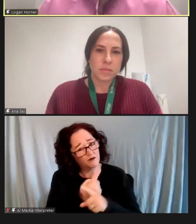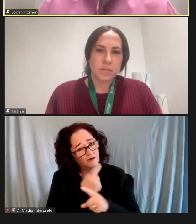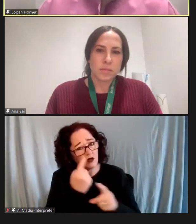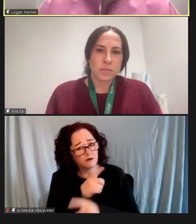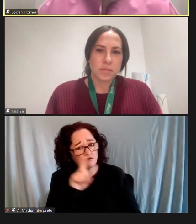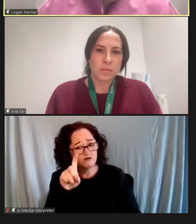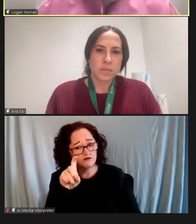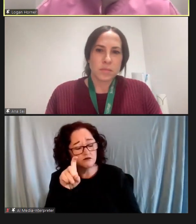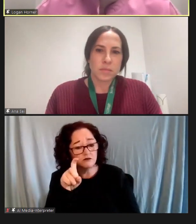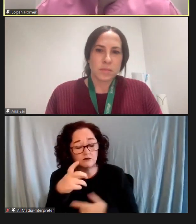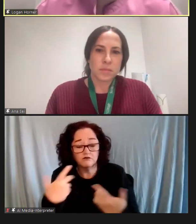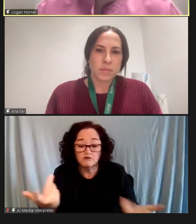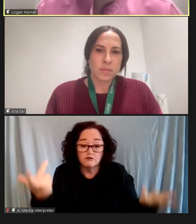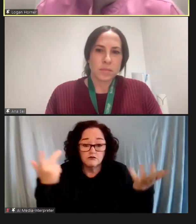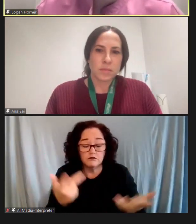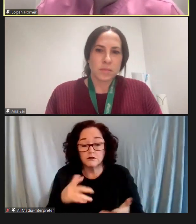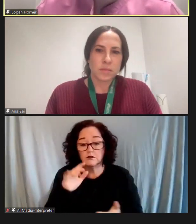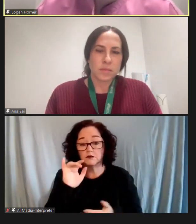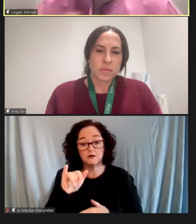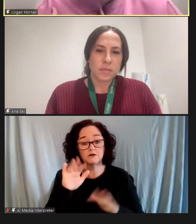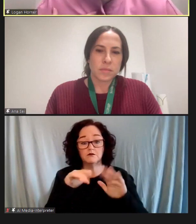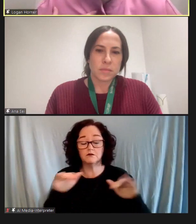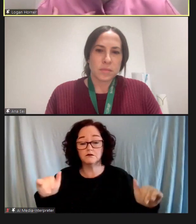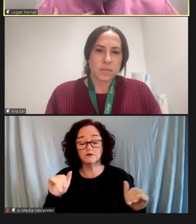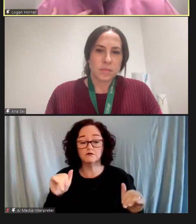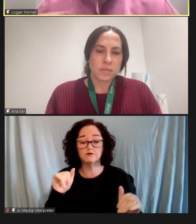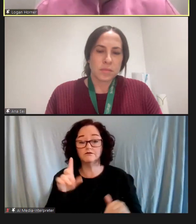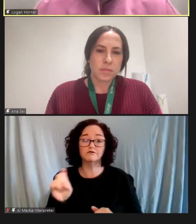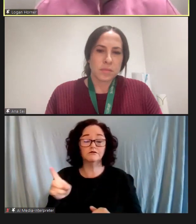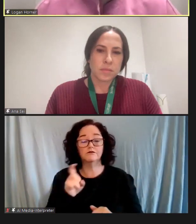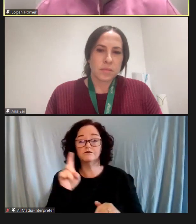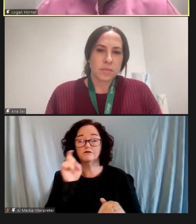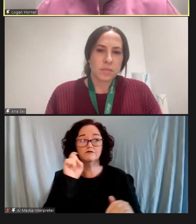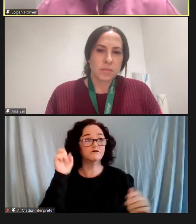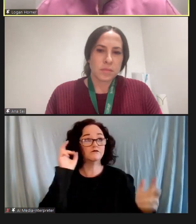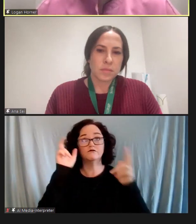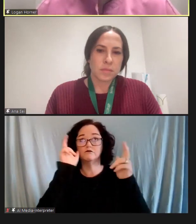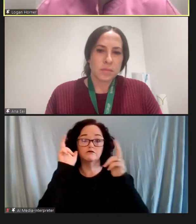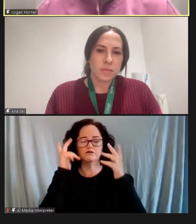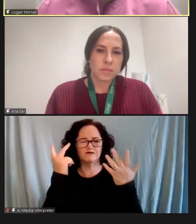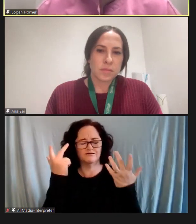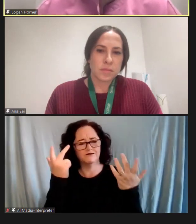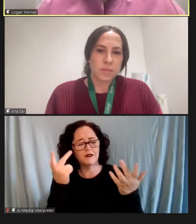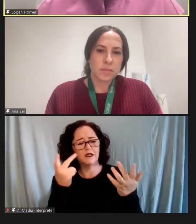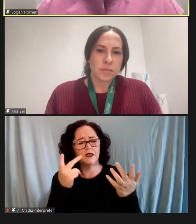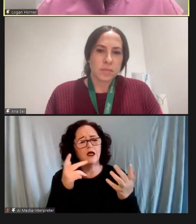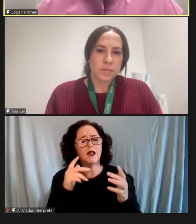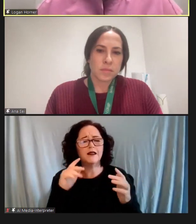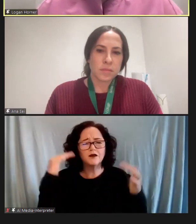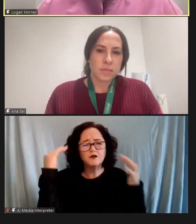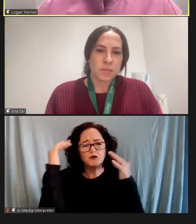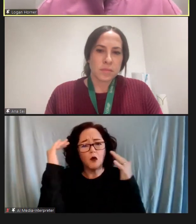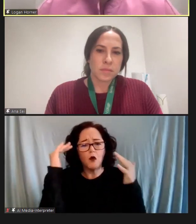around hearing those beats and whistles for me right so how does he do with